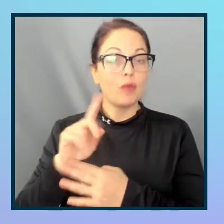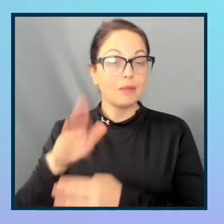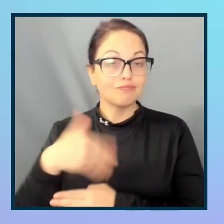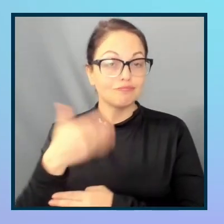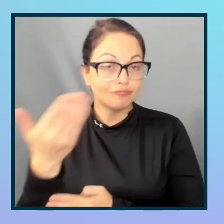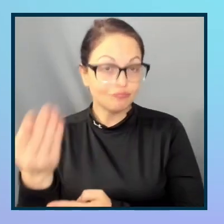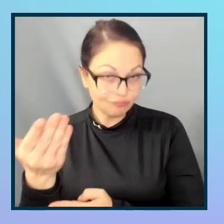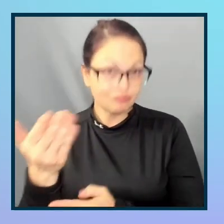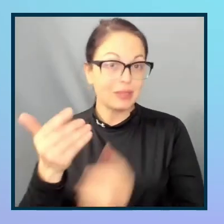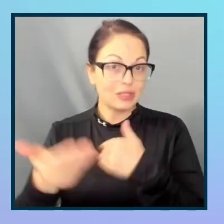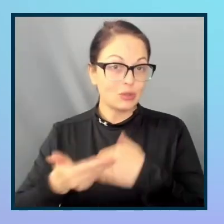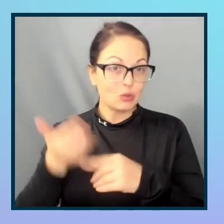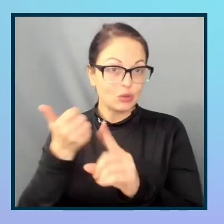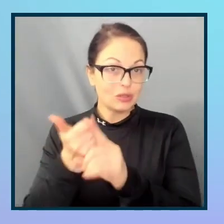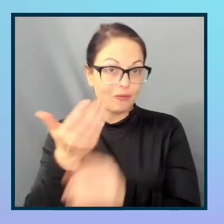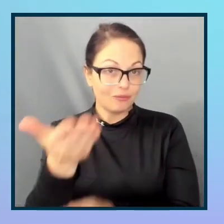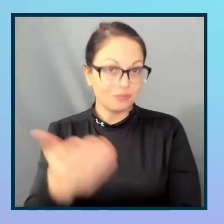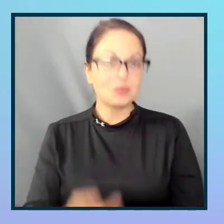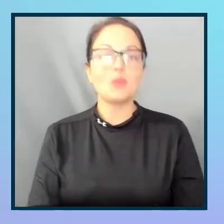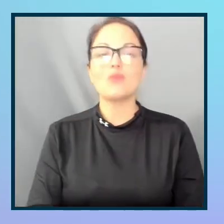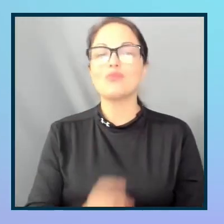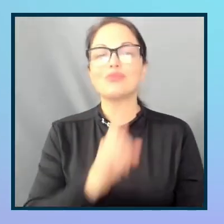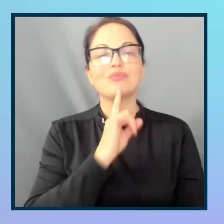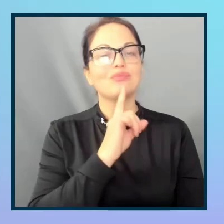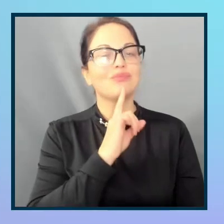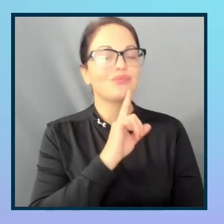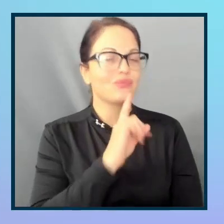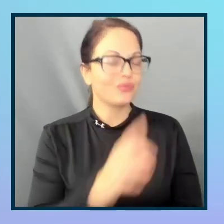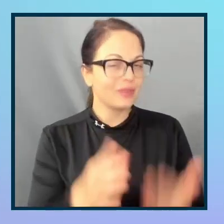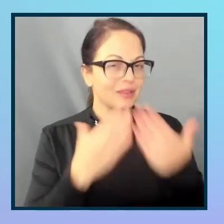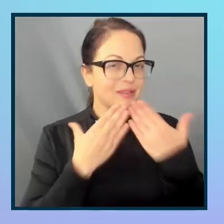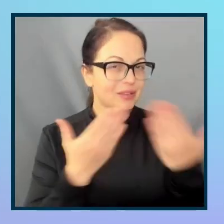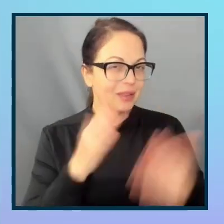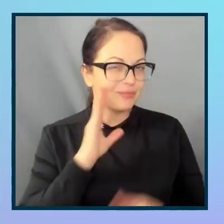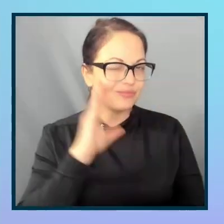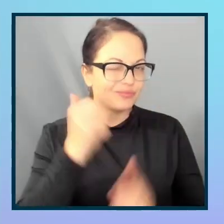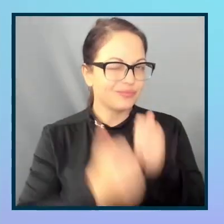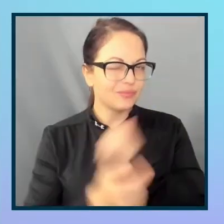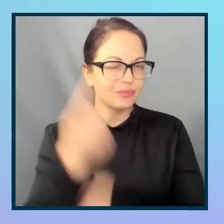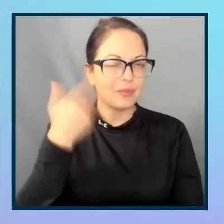to introduce yourself first. Sure. Thanks a lot, Ann-Marie. Hi, everyone. My name is Fred Confer.